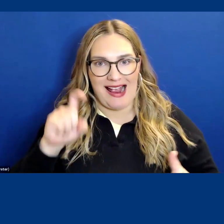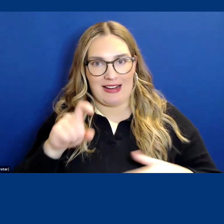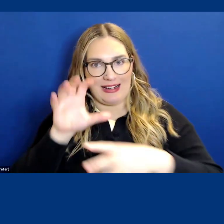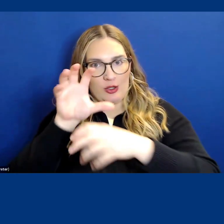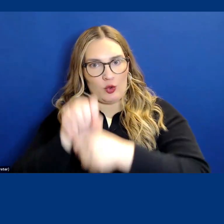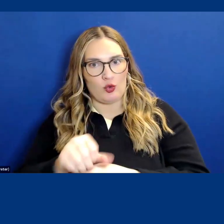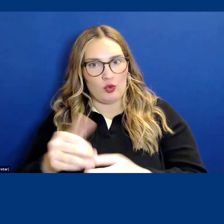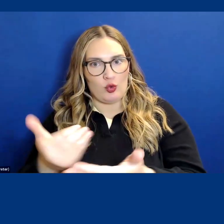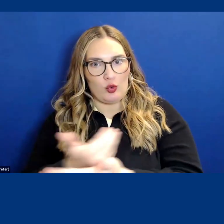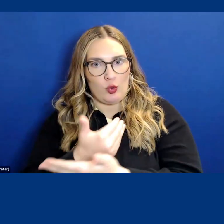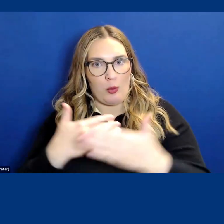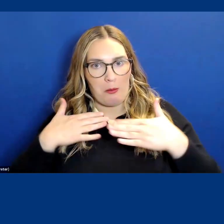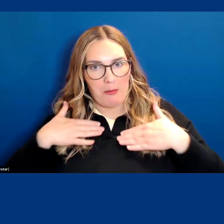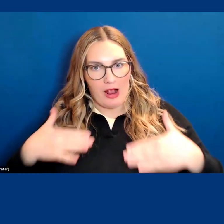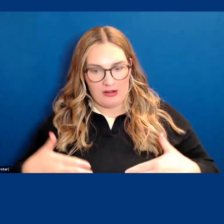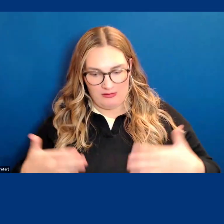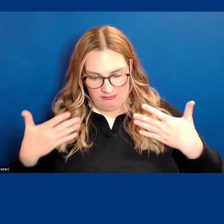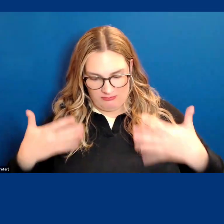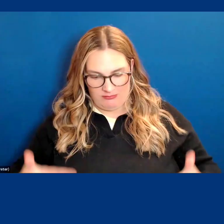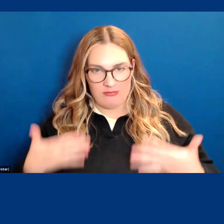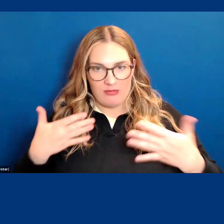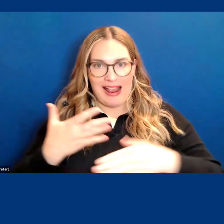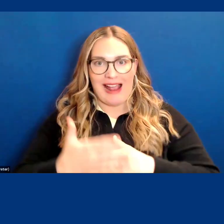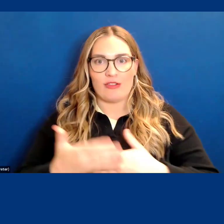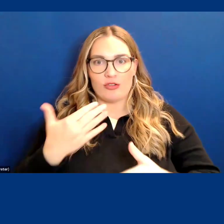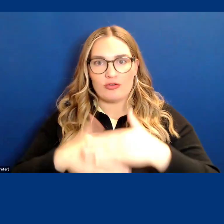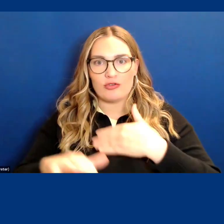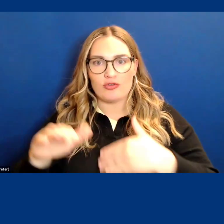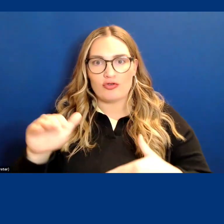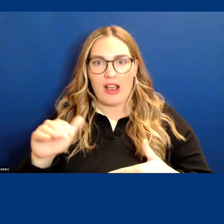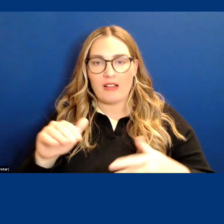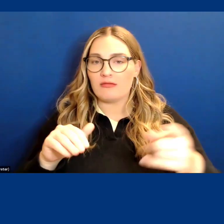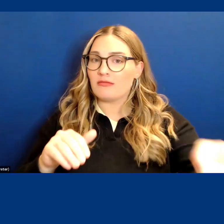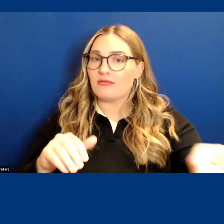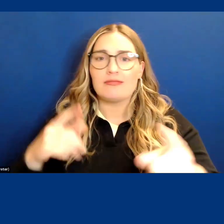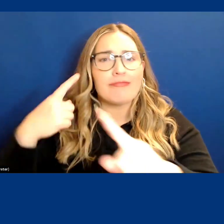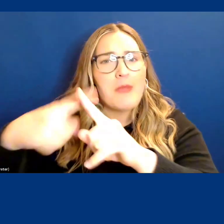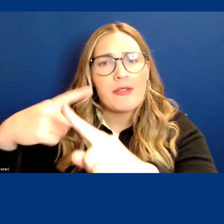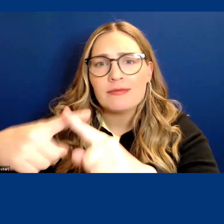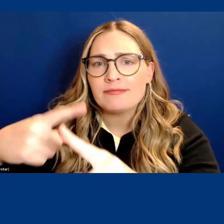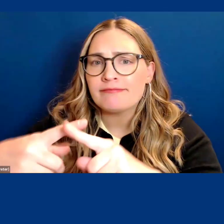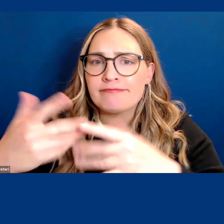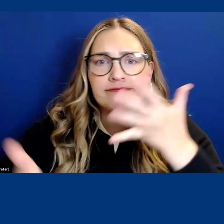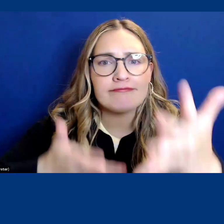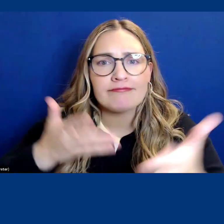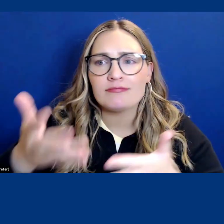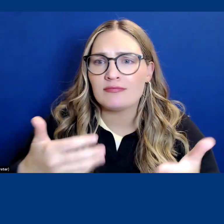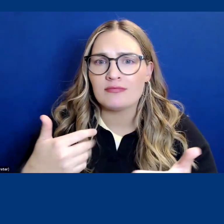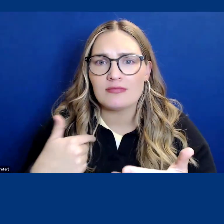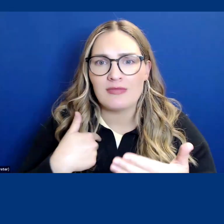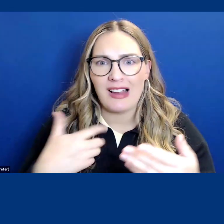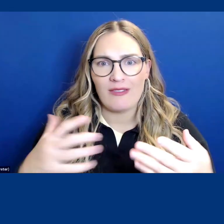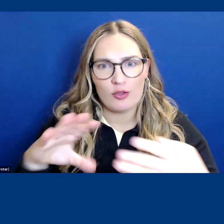have after having a child and she was always that positive of. I have a community of people but she